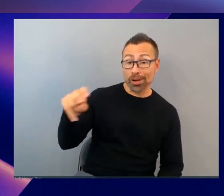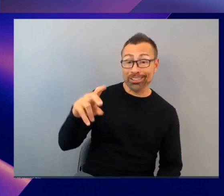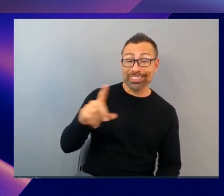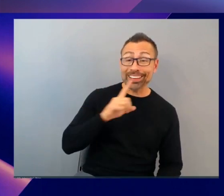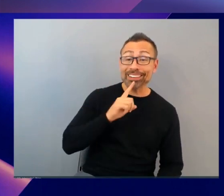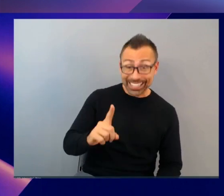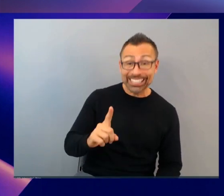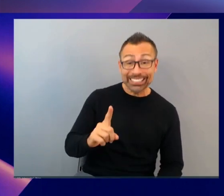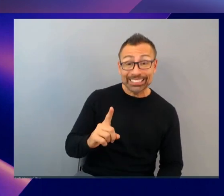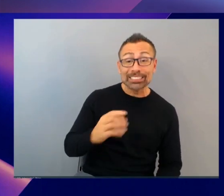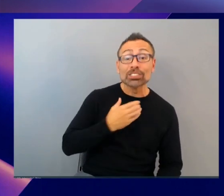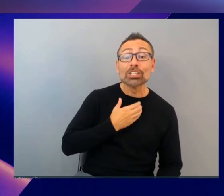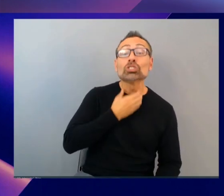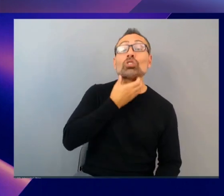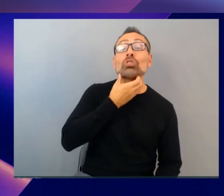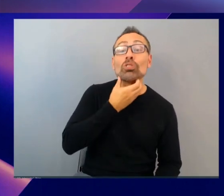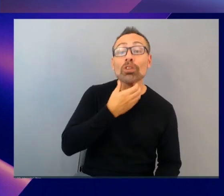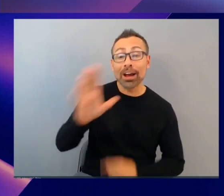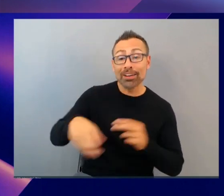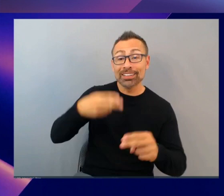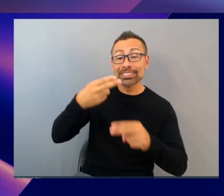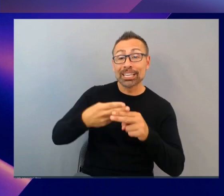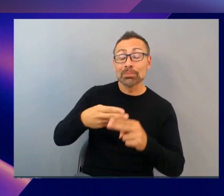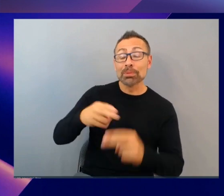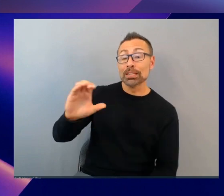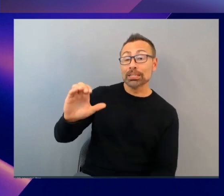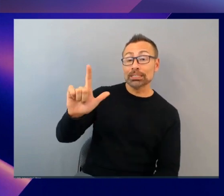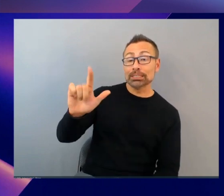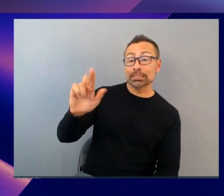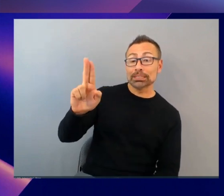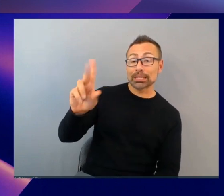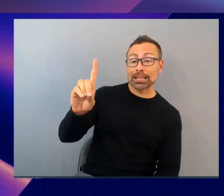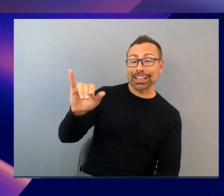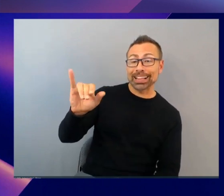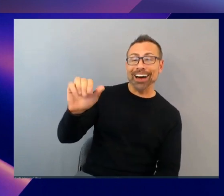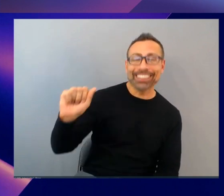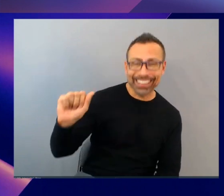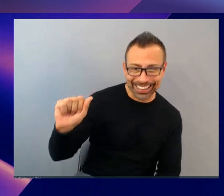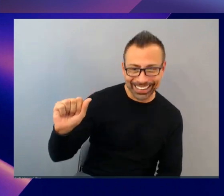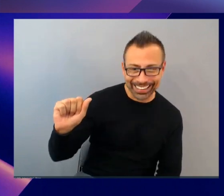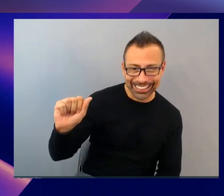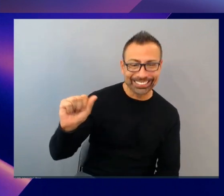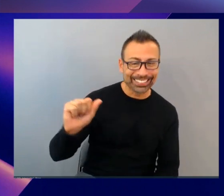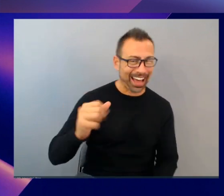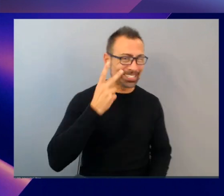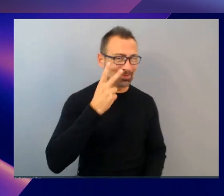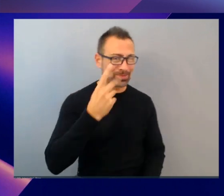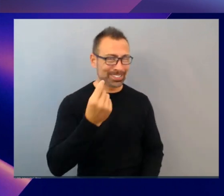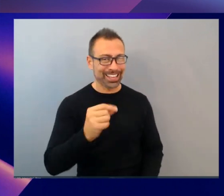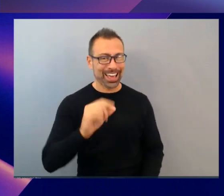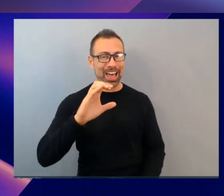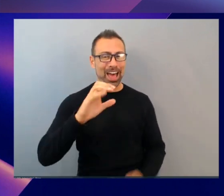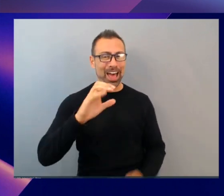Its name is Claudia. I see what you did there. Cloud. All right.